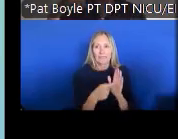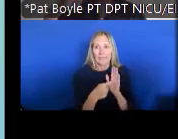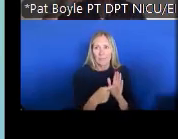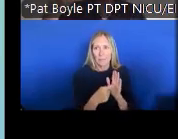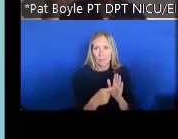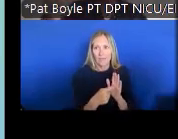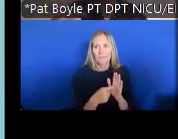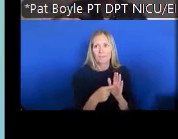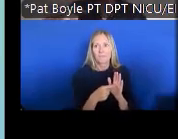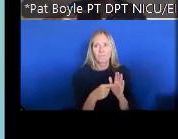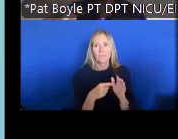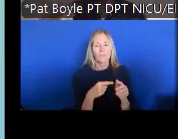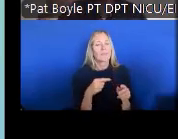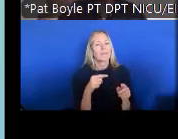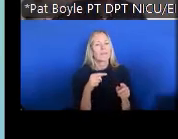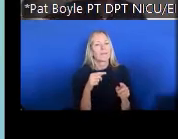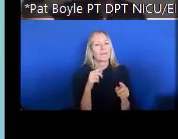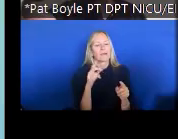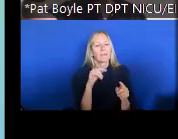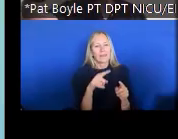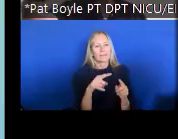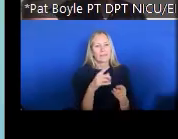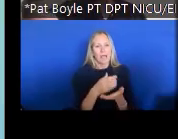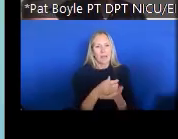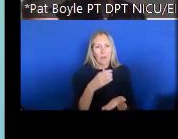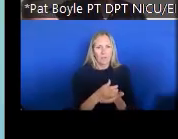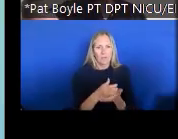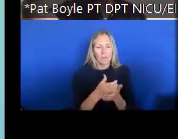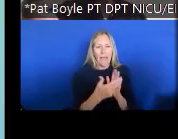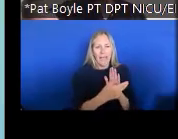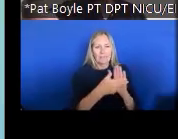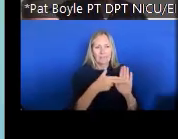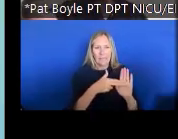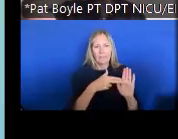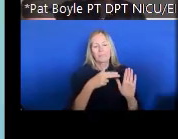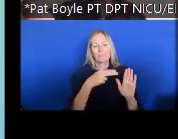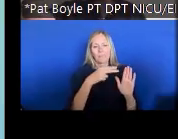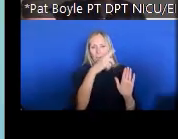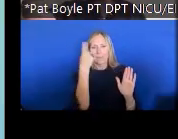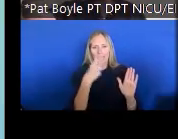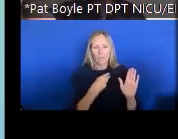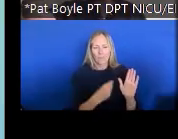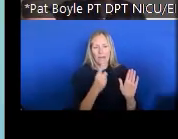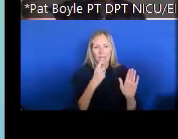black and white tape on, and you shake that bottle in front of the newborn baby, and they orient to it and look at the